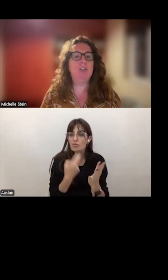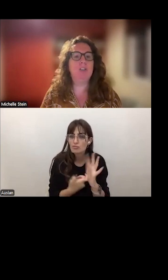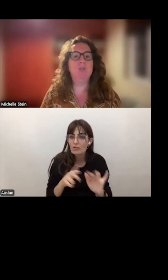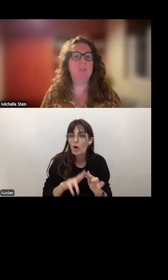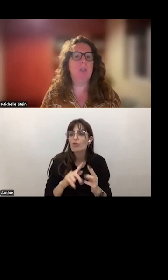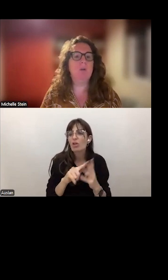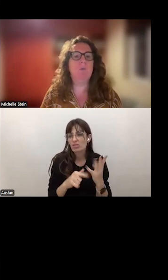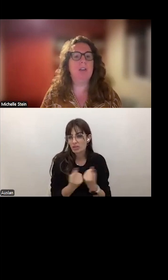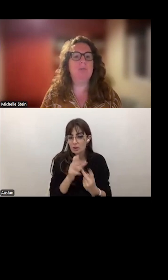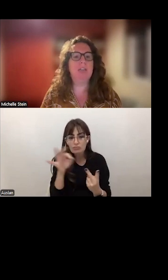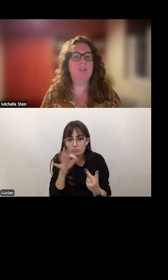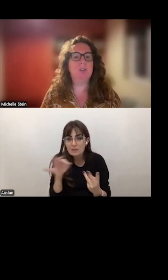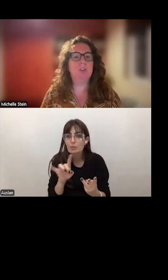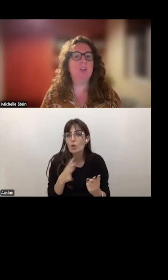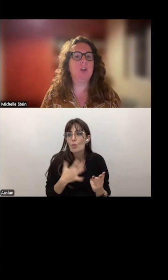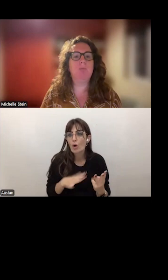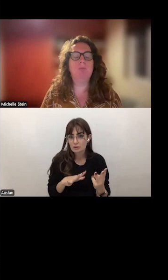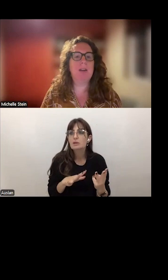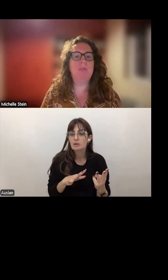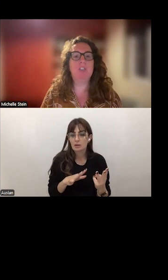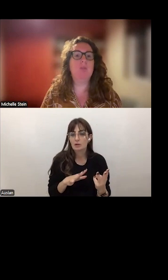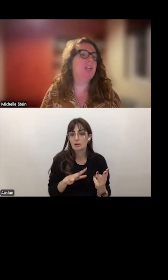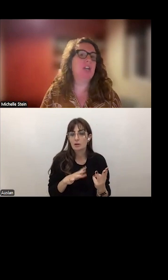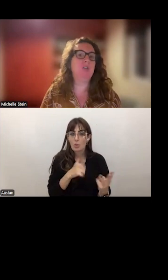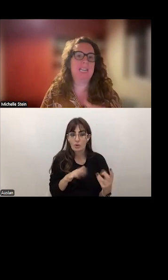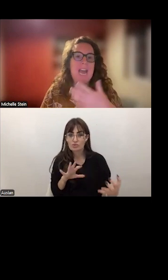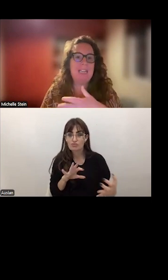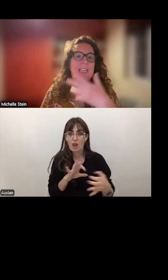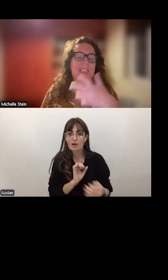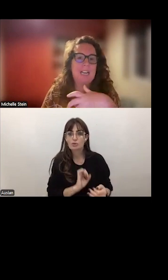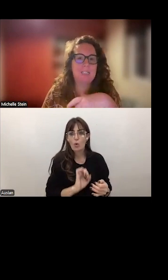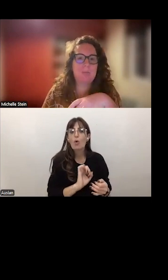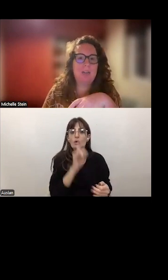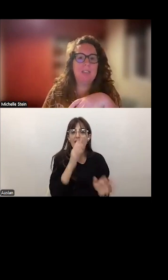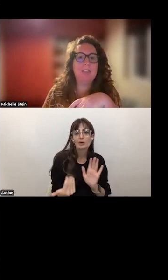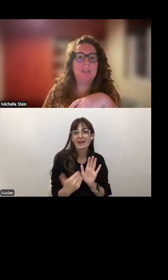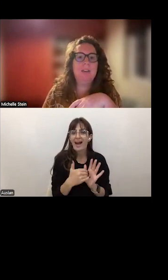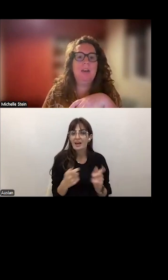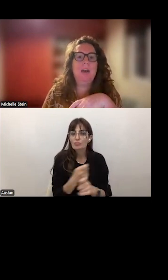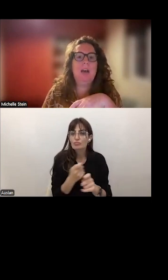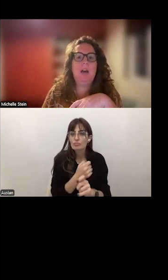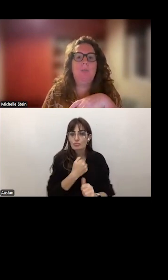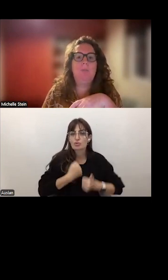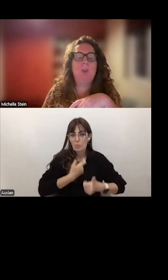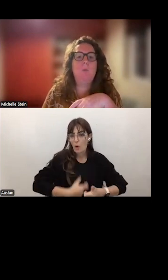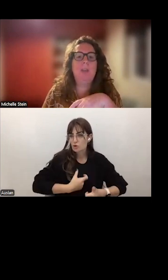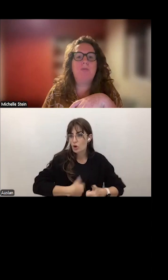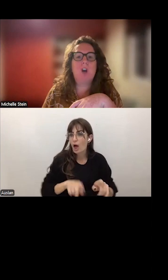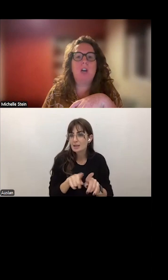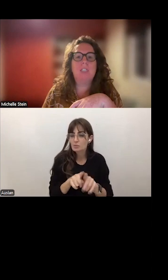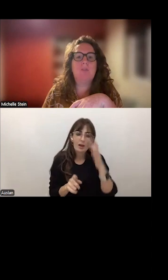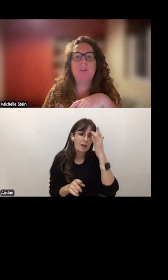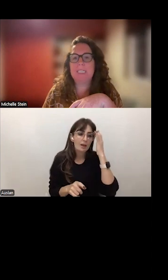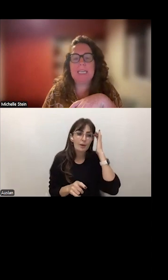can choose whatever is relevant to you and you can add things and customise it. We have got a first